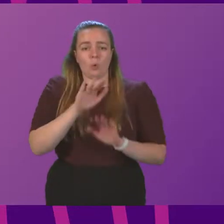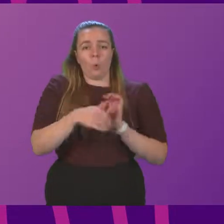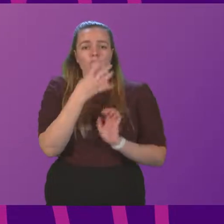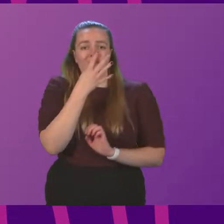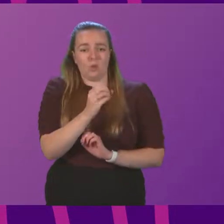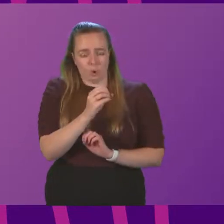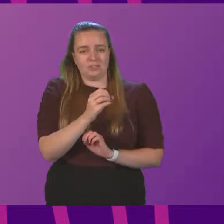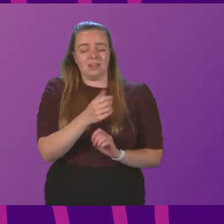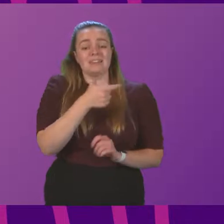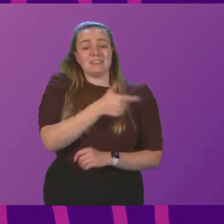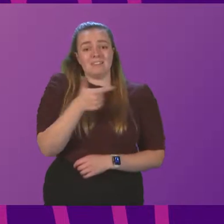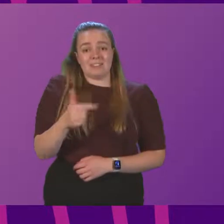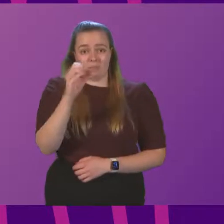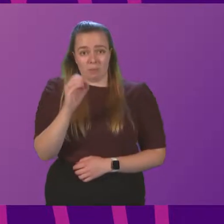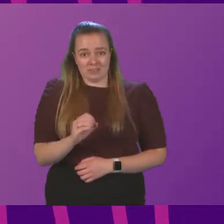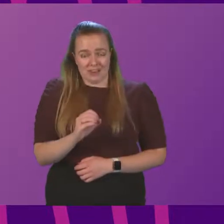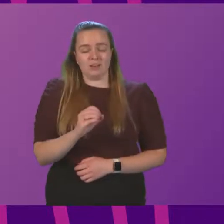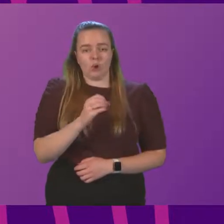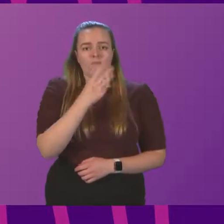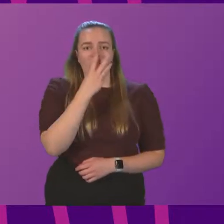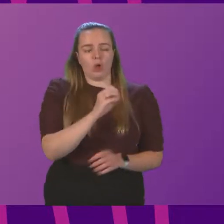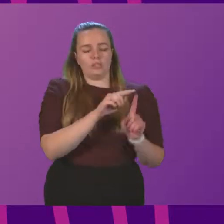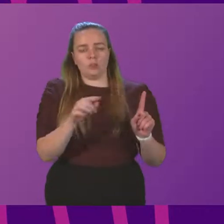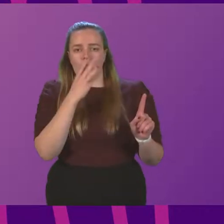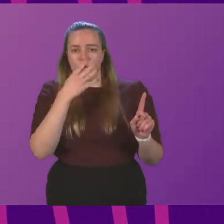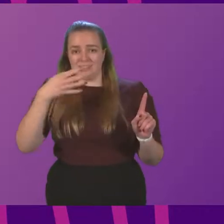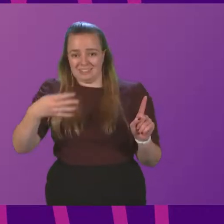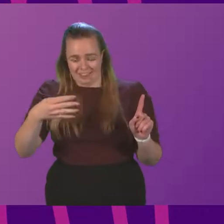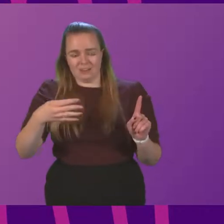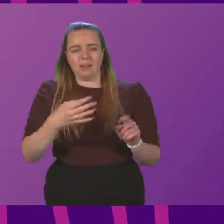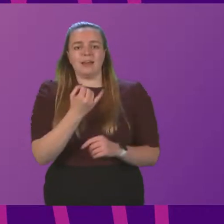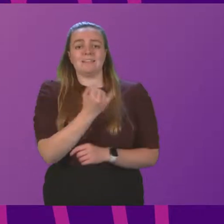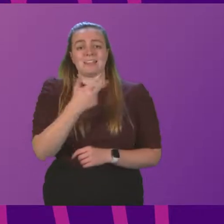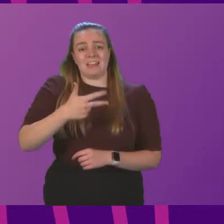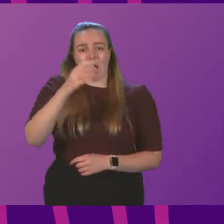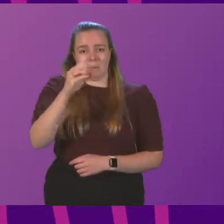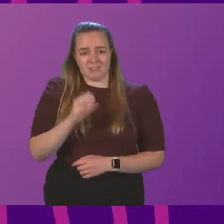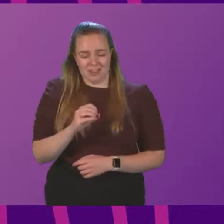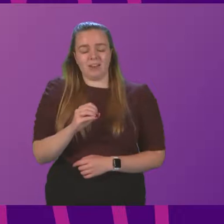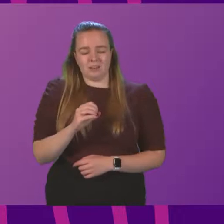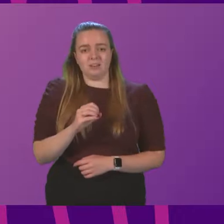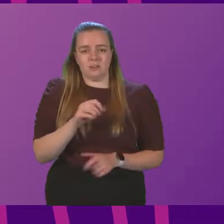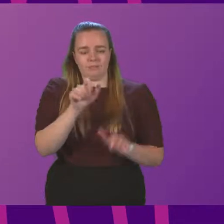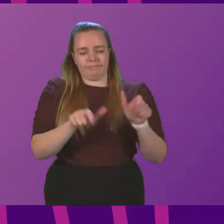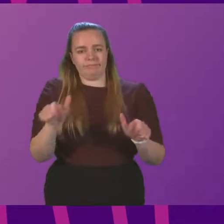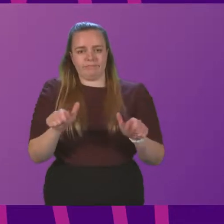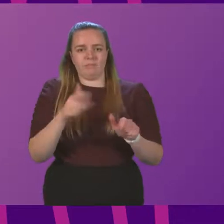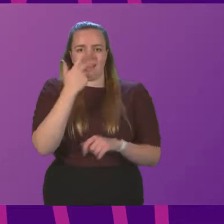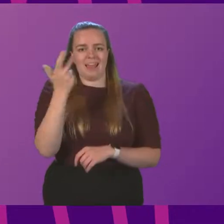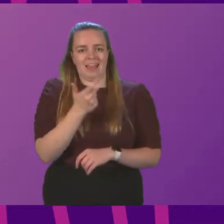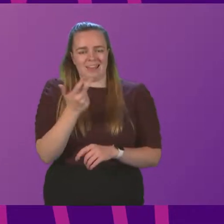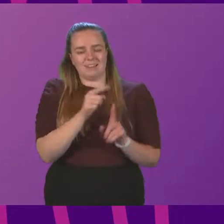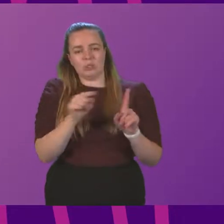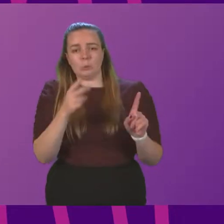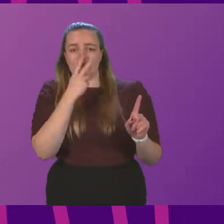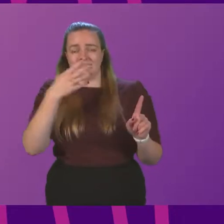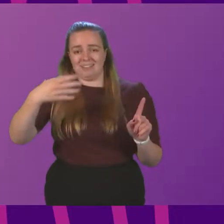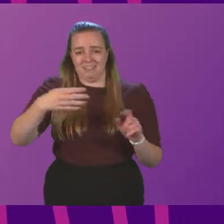77 per cent of 30 to 39-year-olds and 68 per cent of 18 to 29-year-olds. In addition,